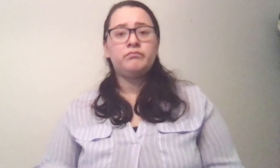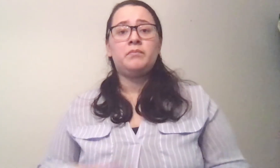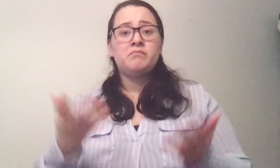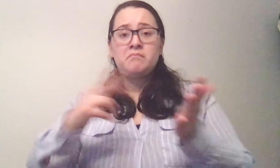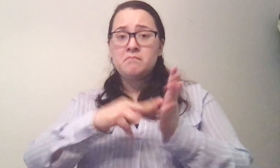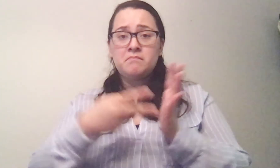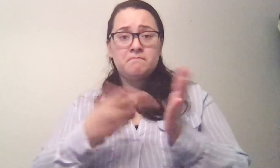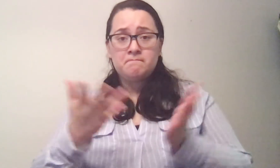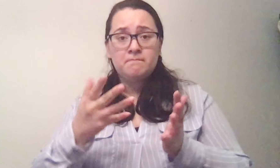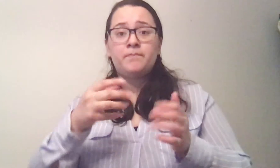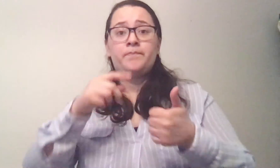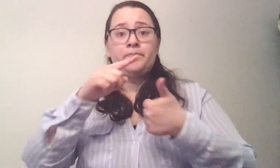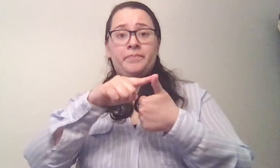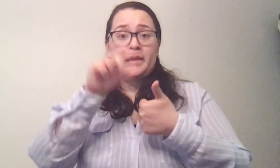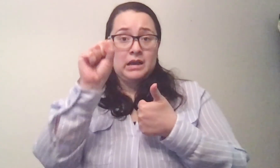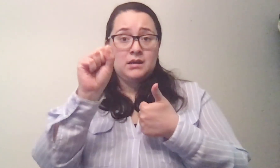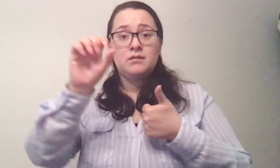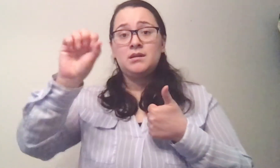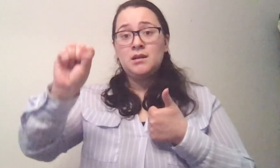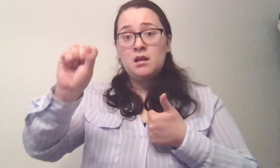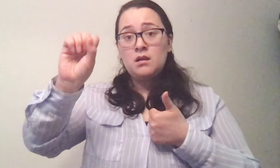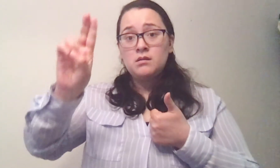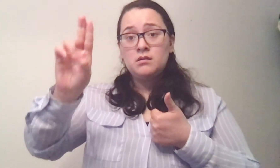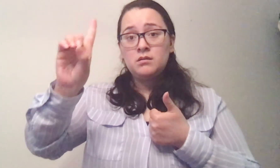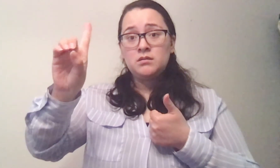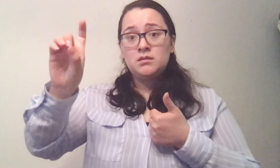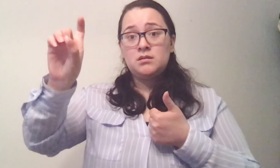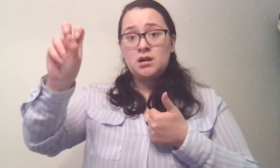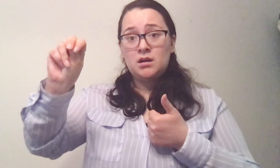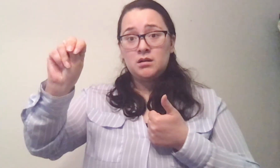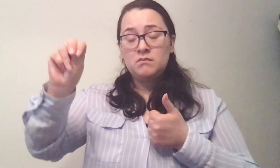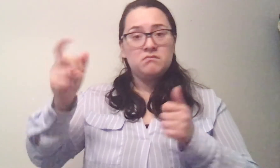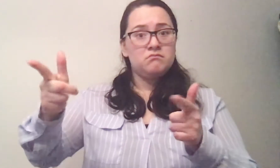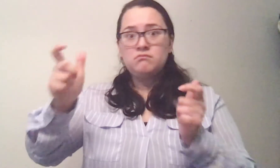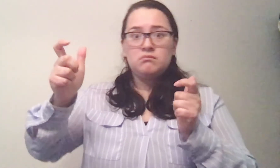Stands for Sudden